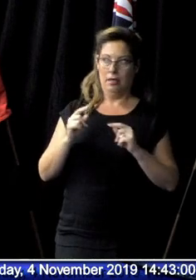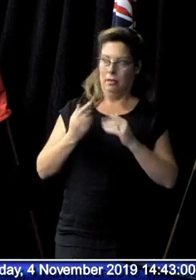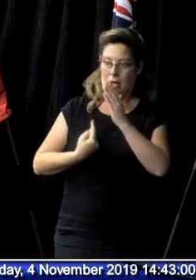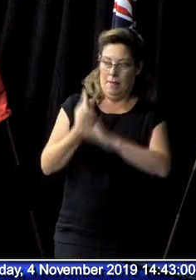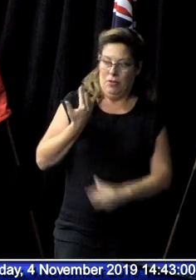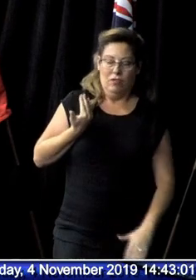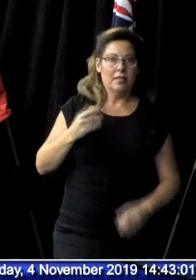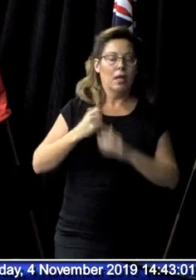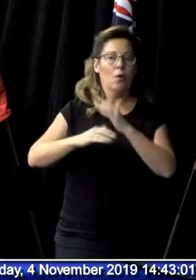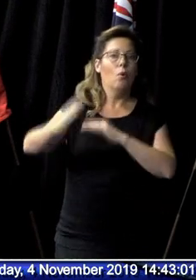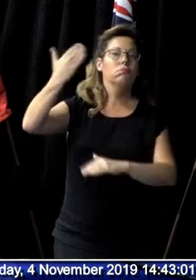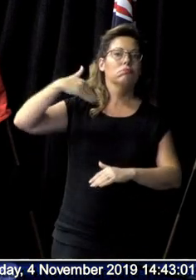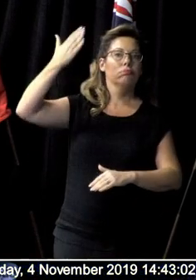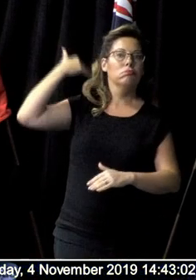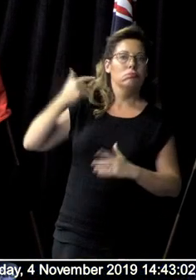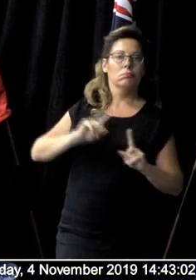What period of time are you talking about? Both.